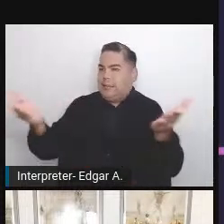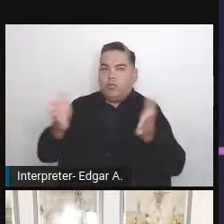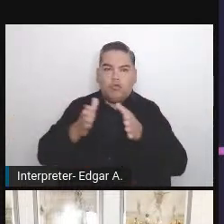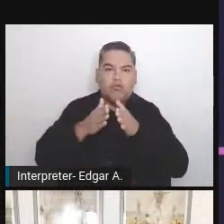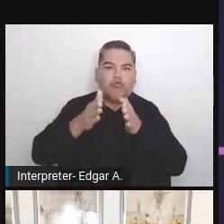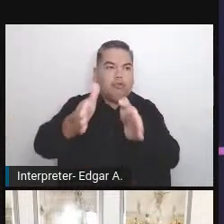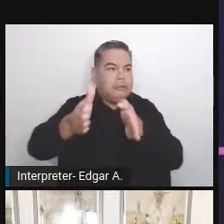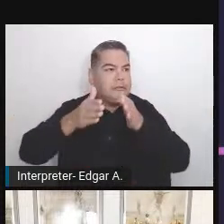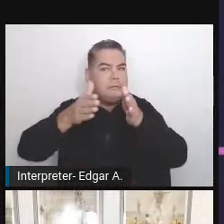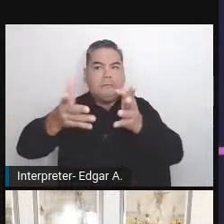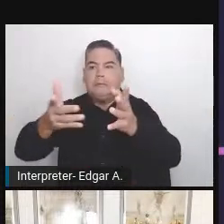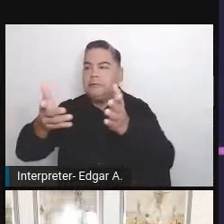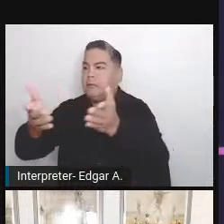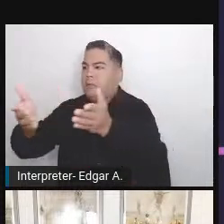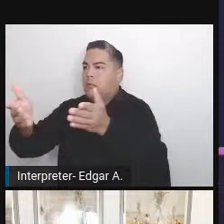We will have to live in this infrastructure.